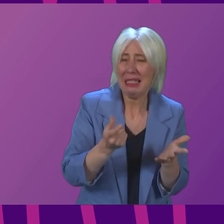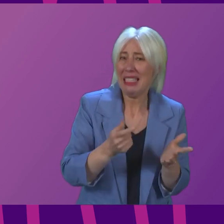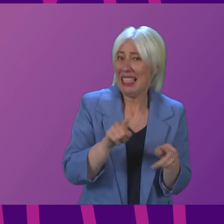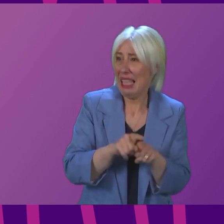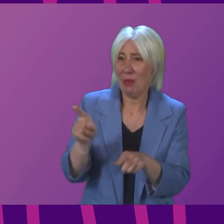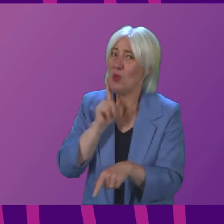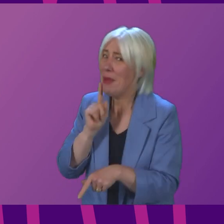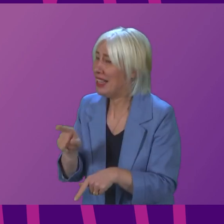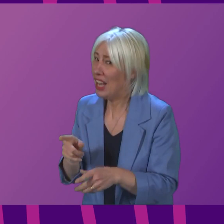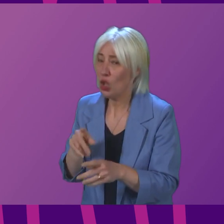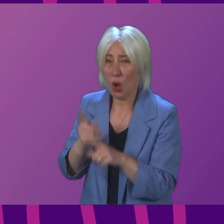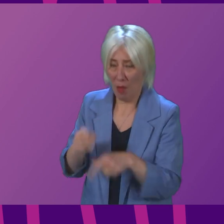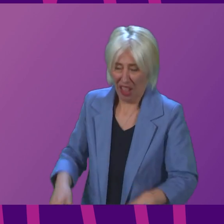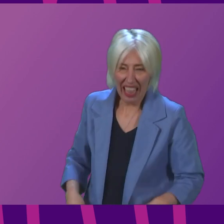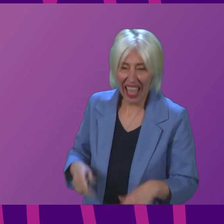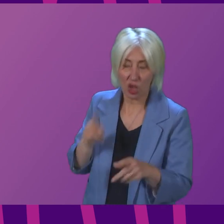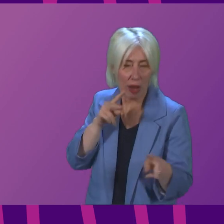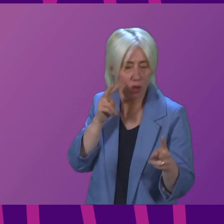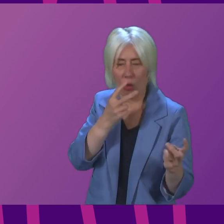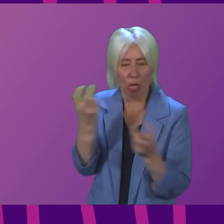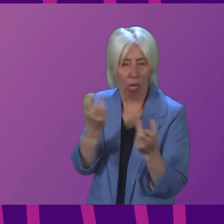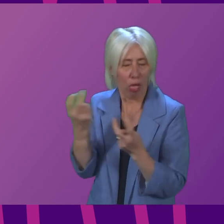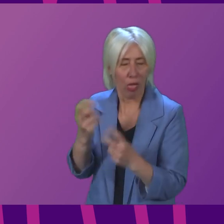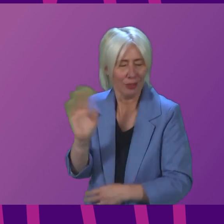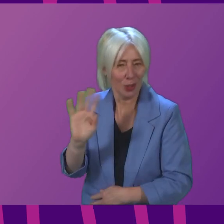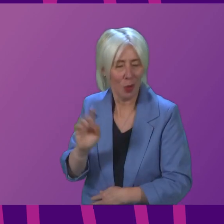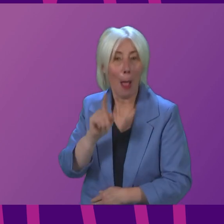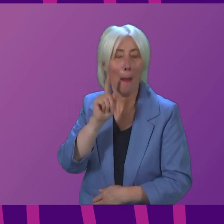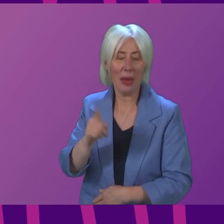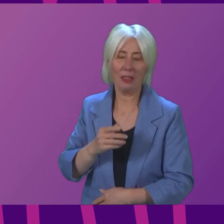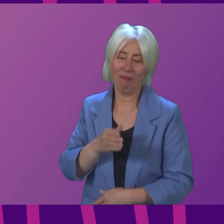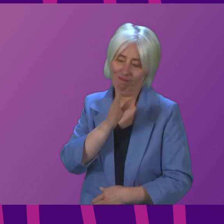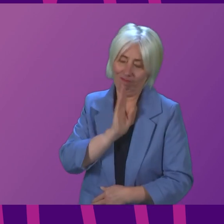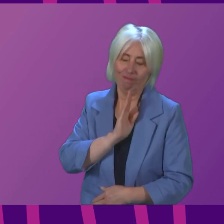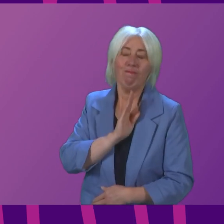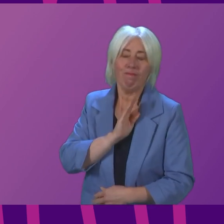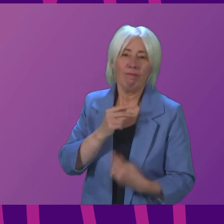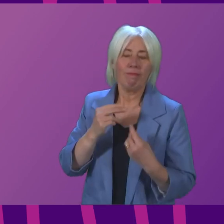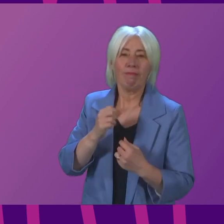Sadly and depressingly, the story highlighted what women already know and what many women